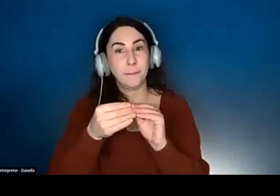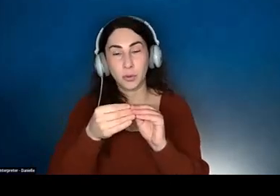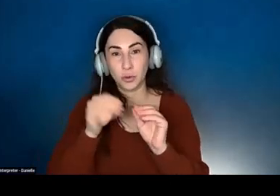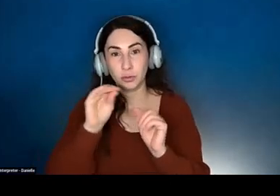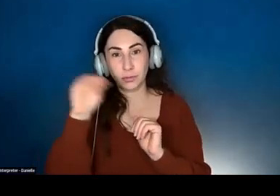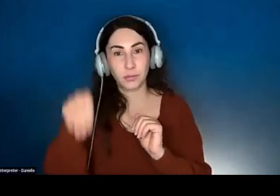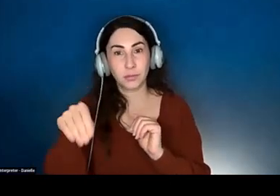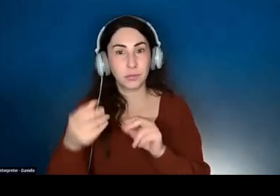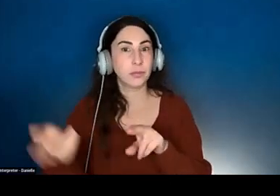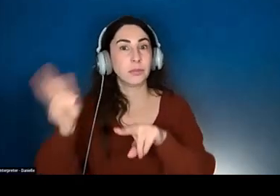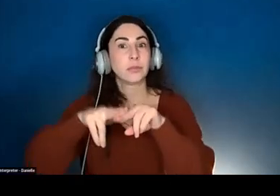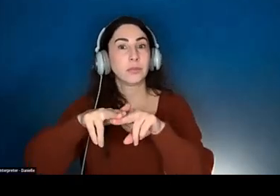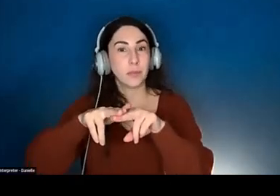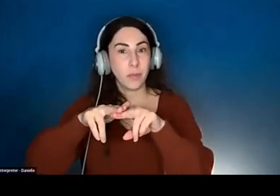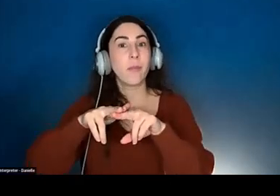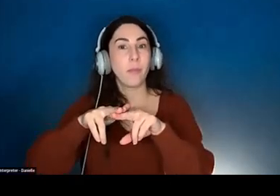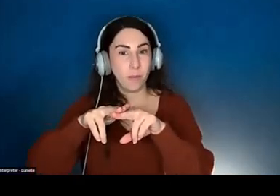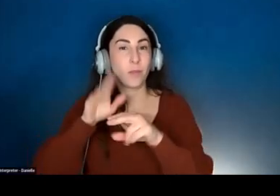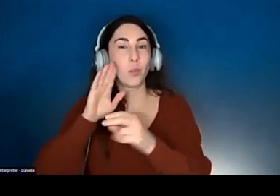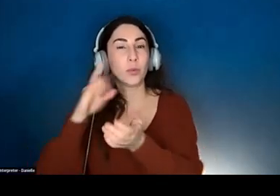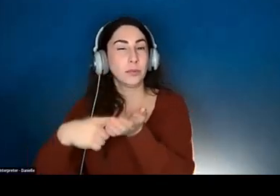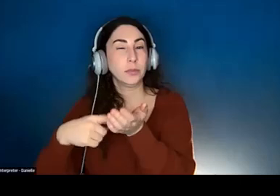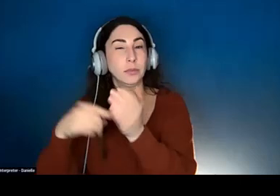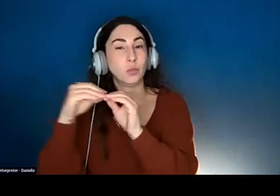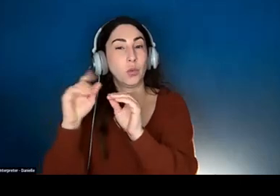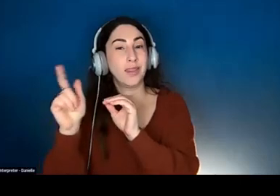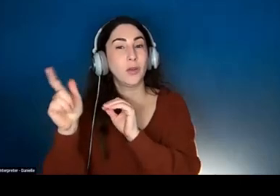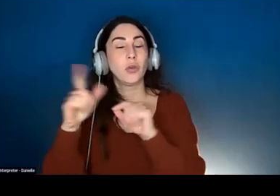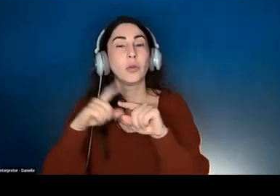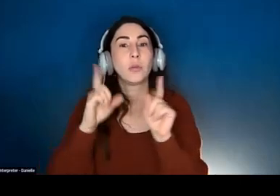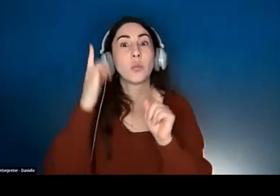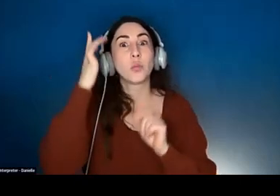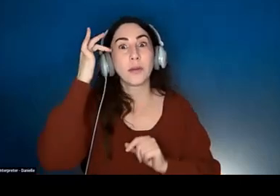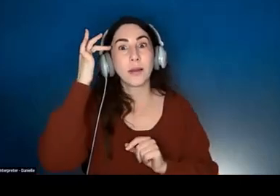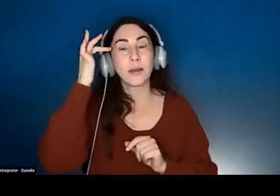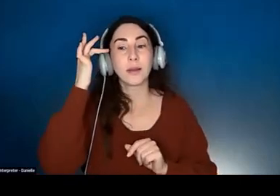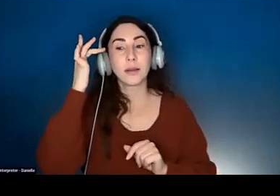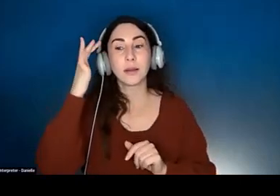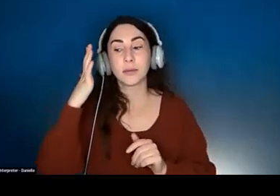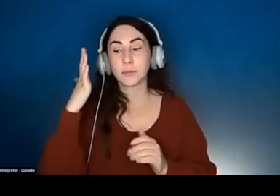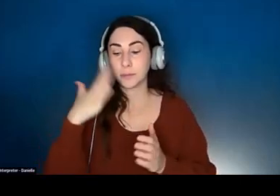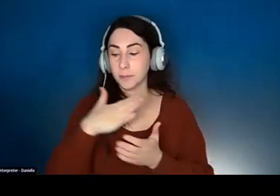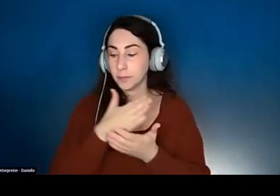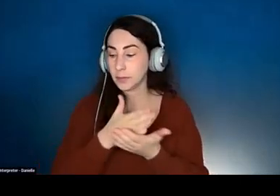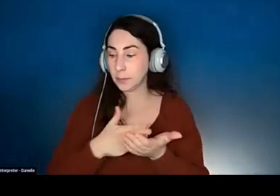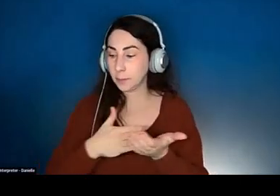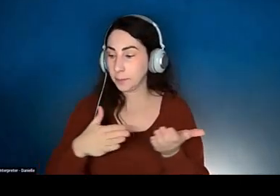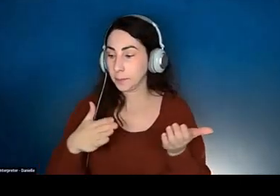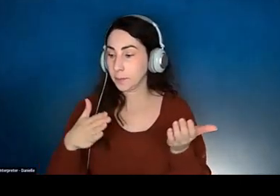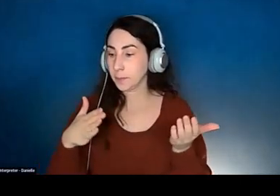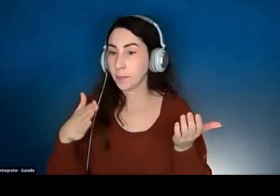this later, but it's because there was, again, some continuity of federal funding.